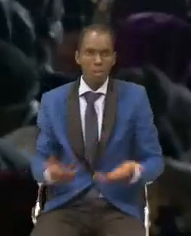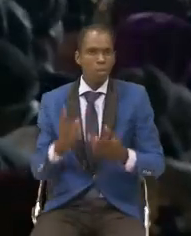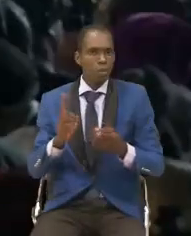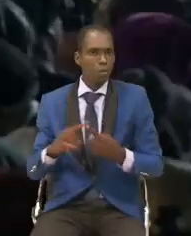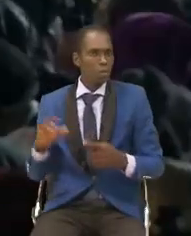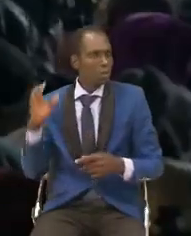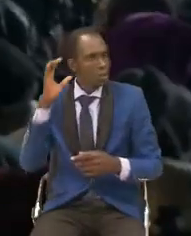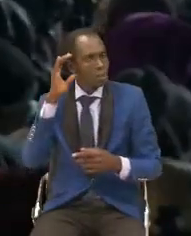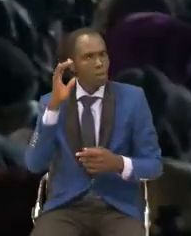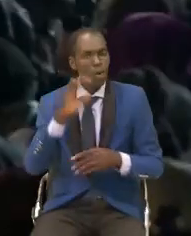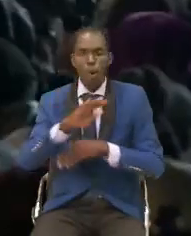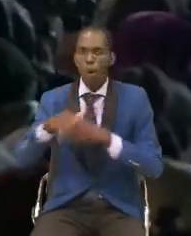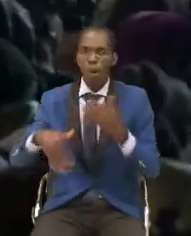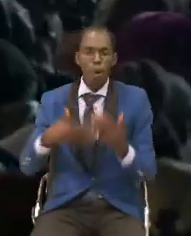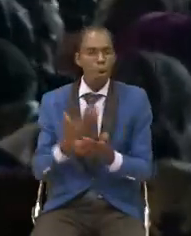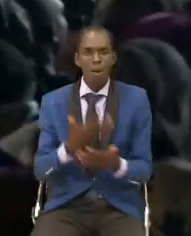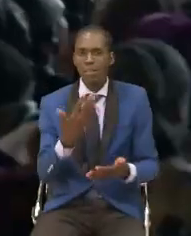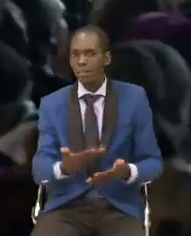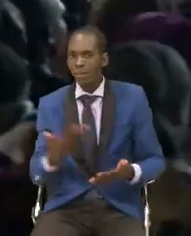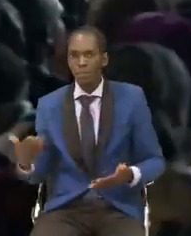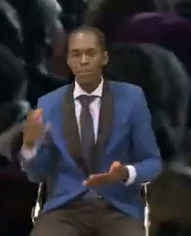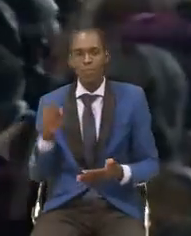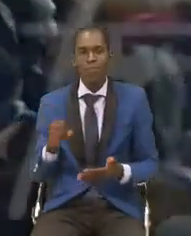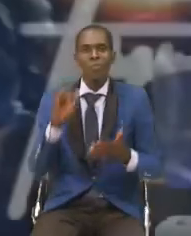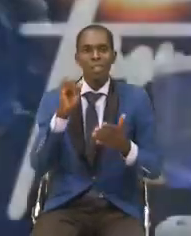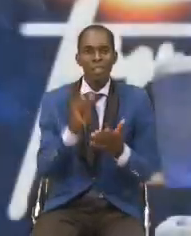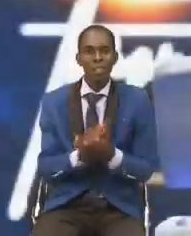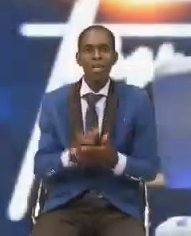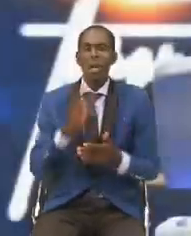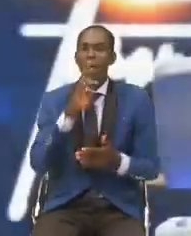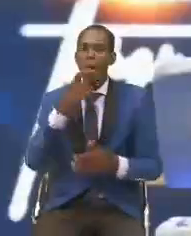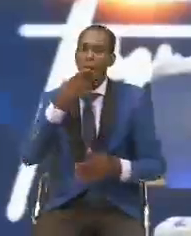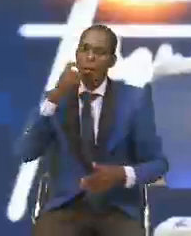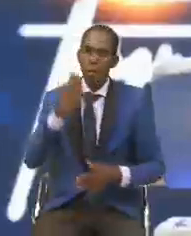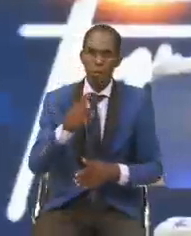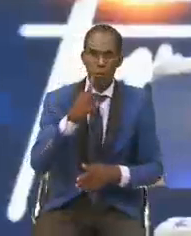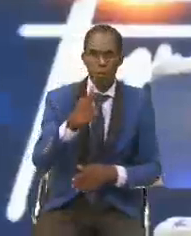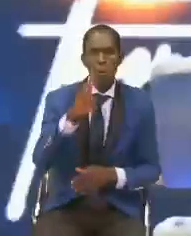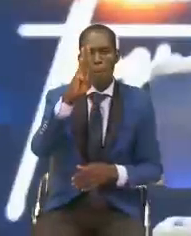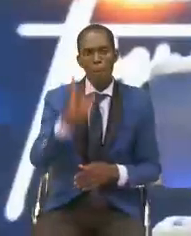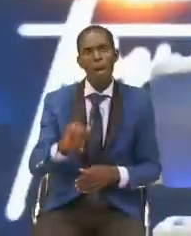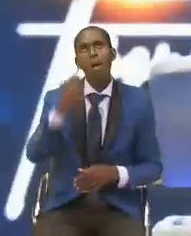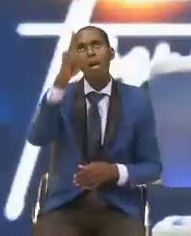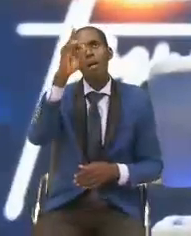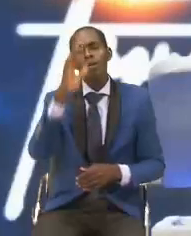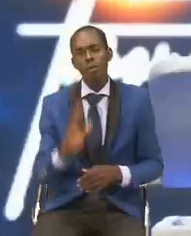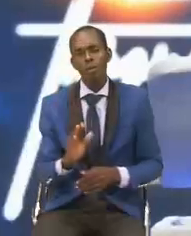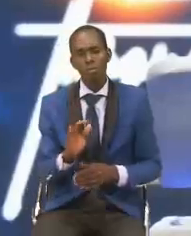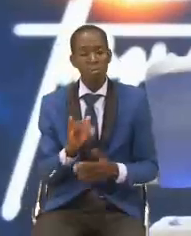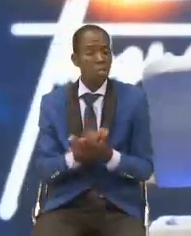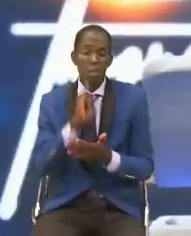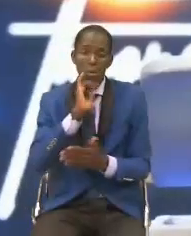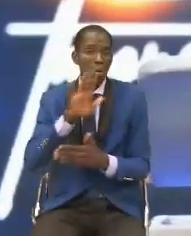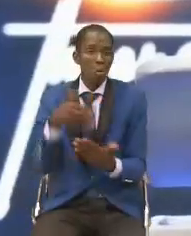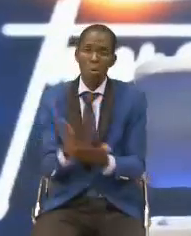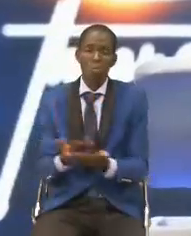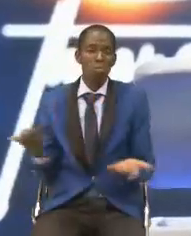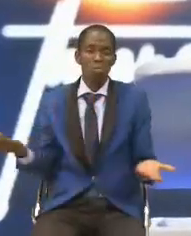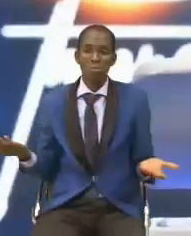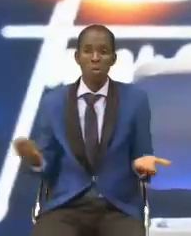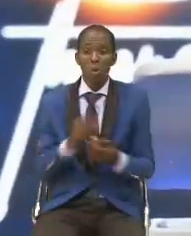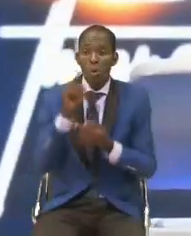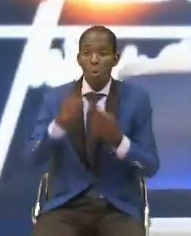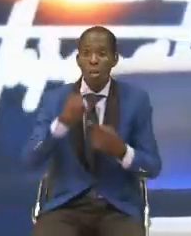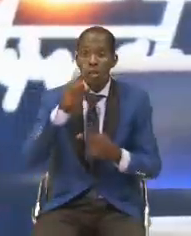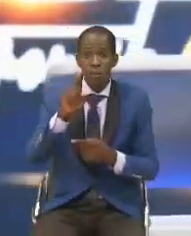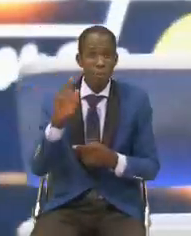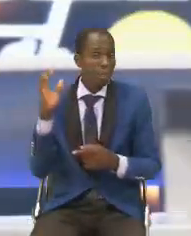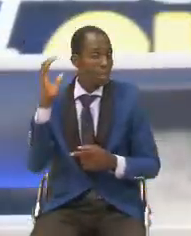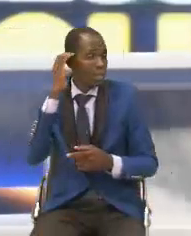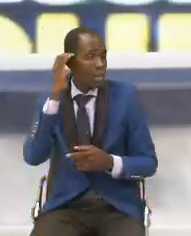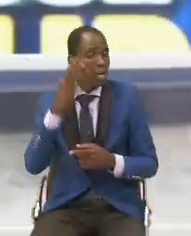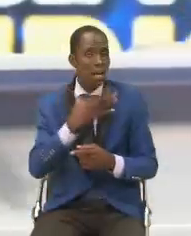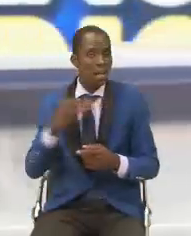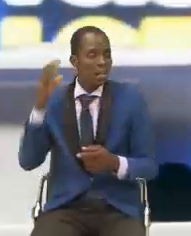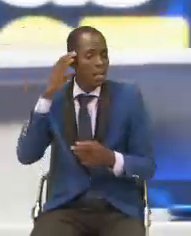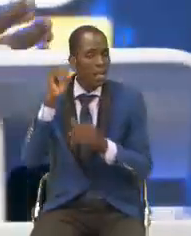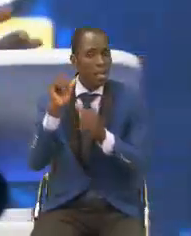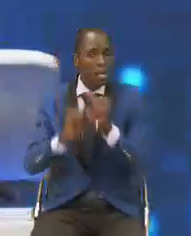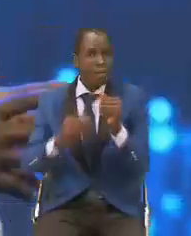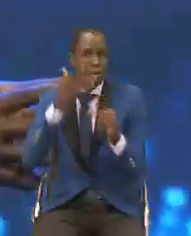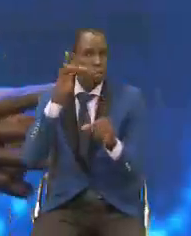all here to hear all things that have commanded thee of god you see that's all when you hear